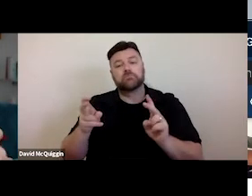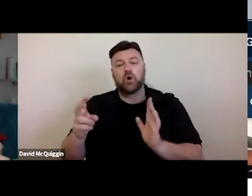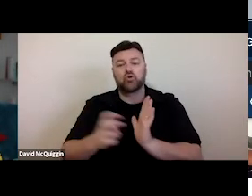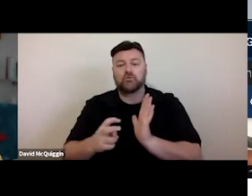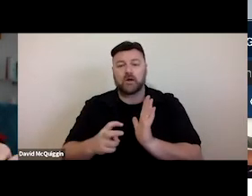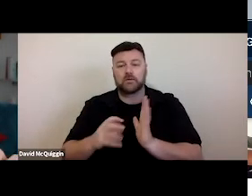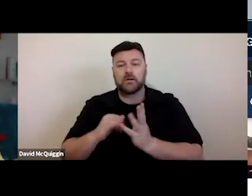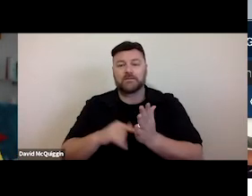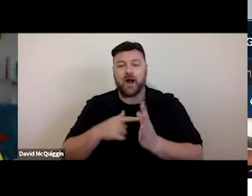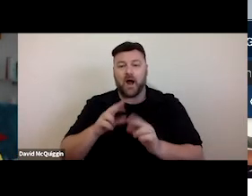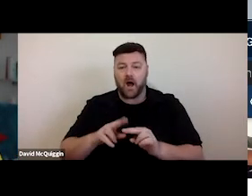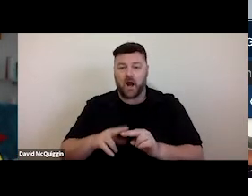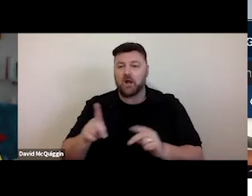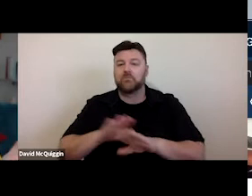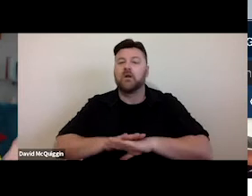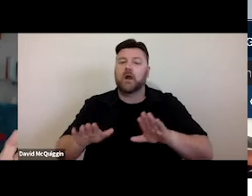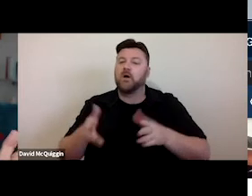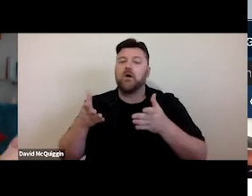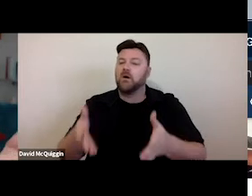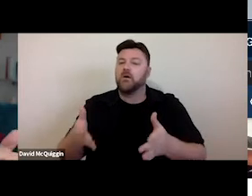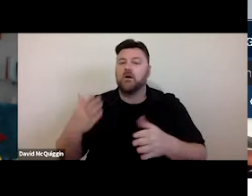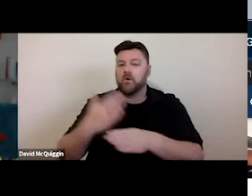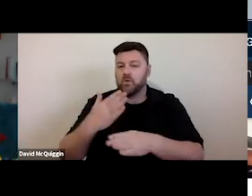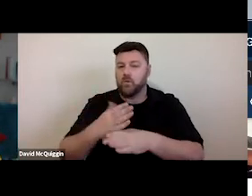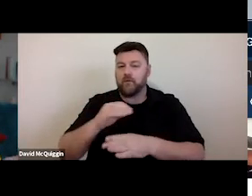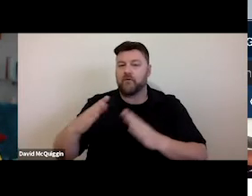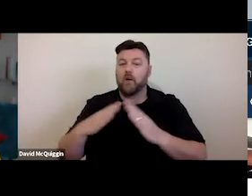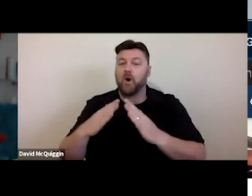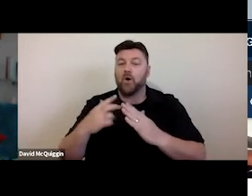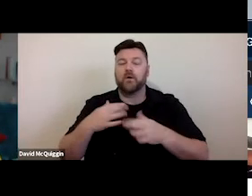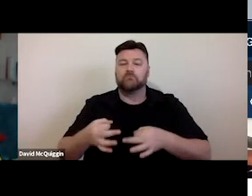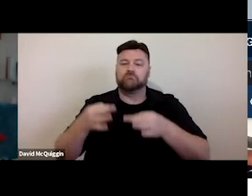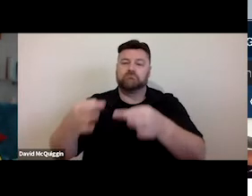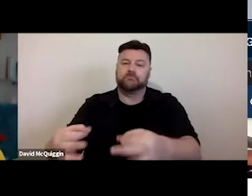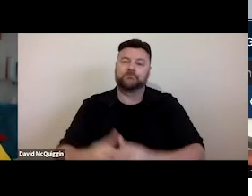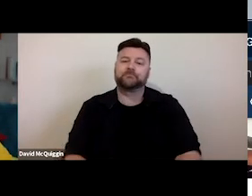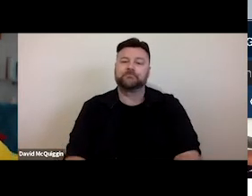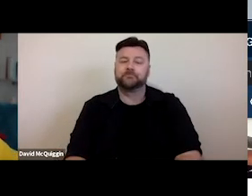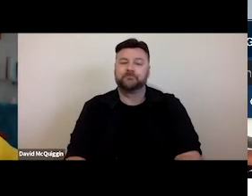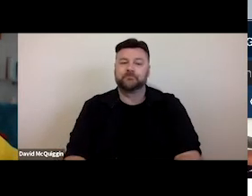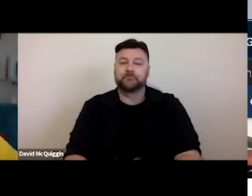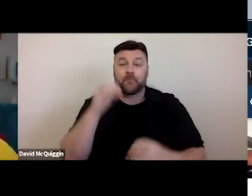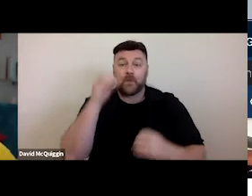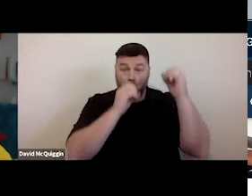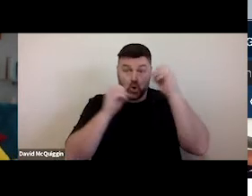and they would not allow them to work from home, they had to shelve the new platform. Google made changes and allowed their